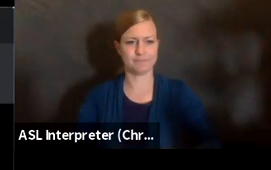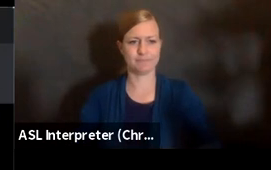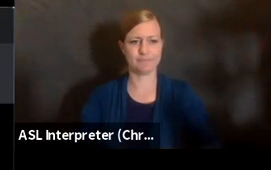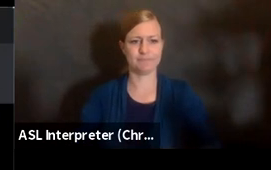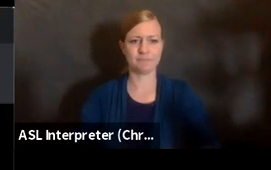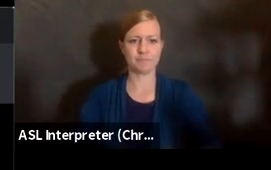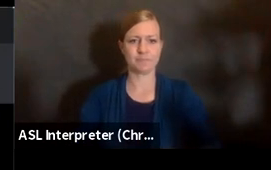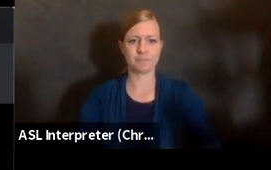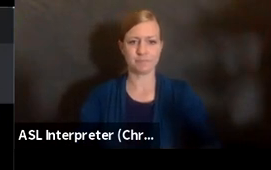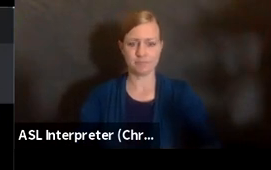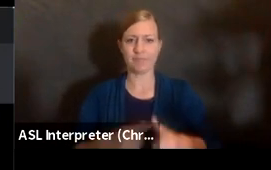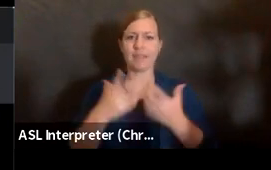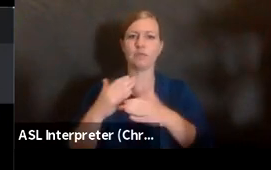ESD 113 - Andrew Hickman: And then share with everyone just so you can see